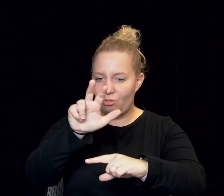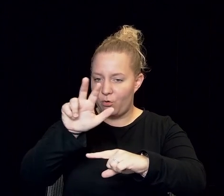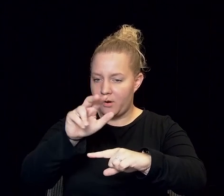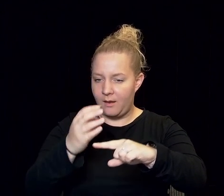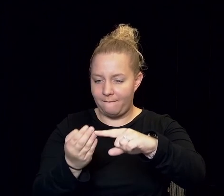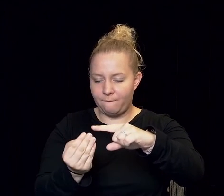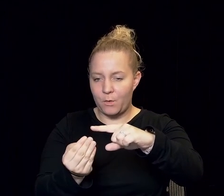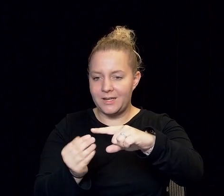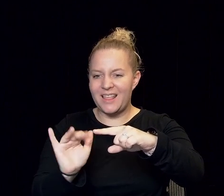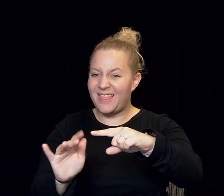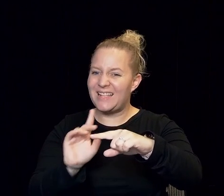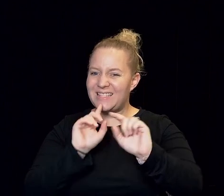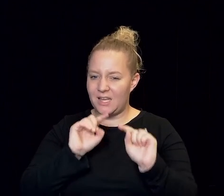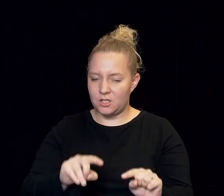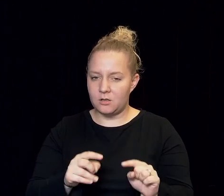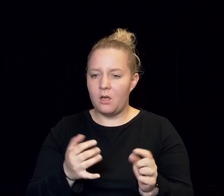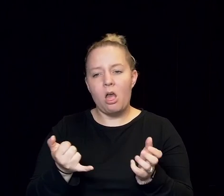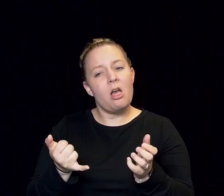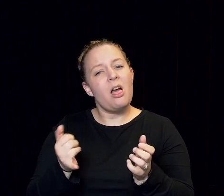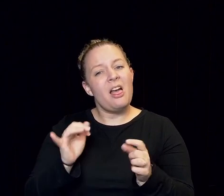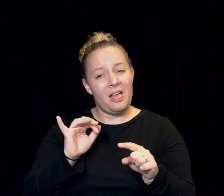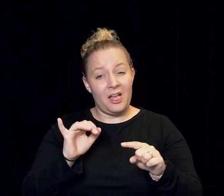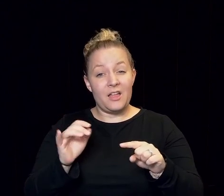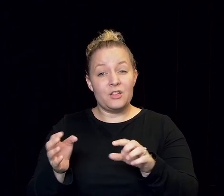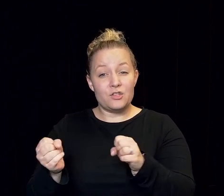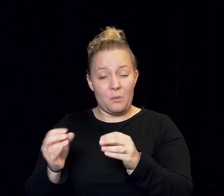Final answer right there. So, this is probably the best way to write it for number three.